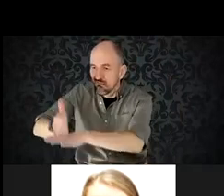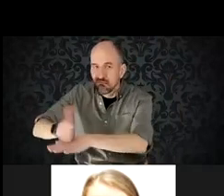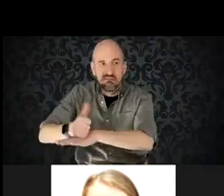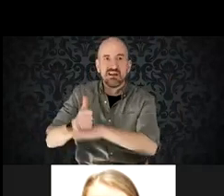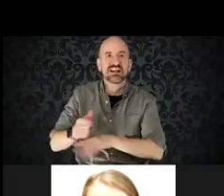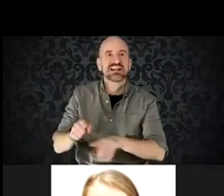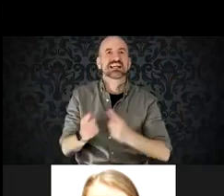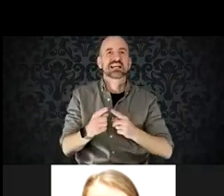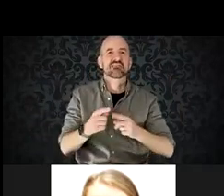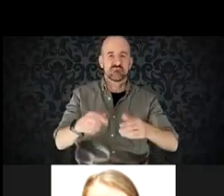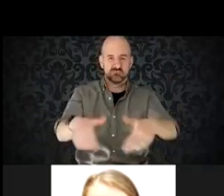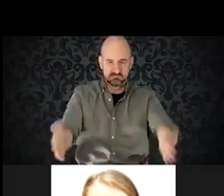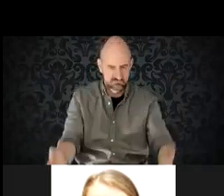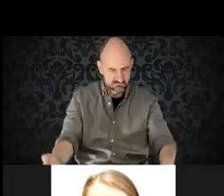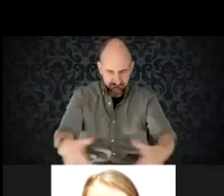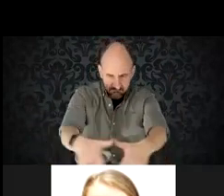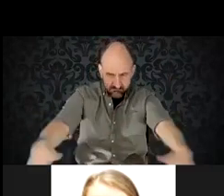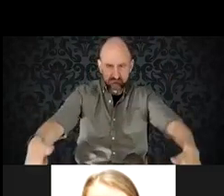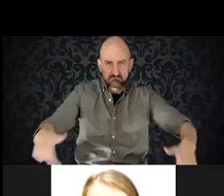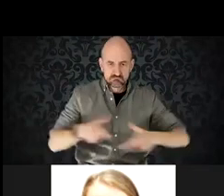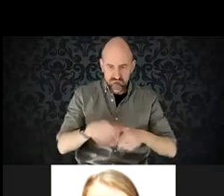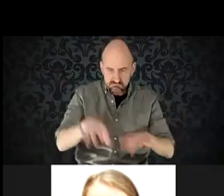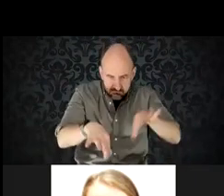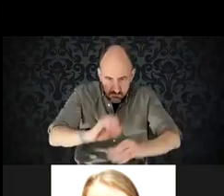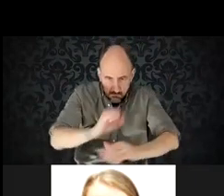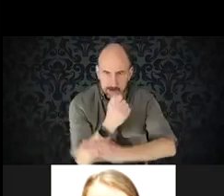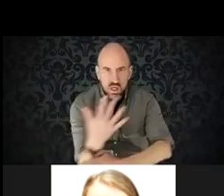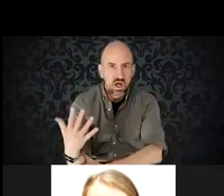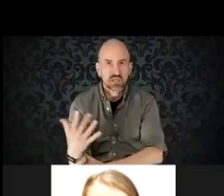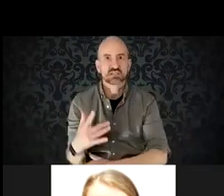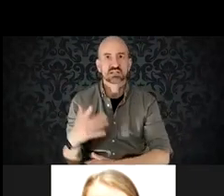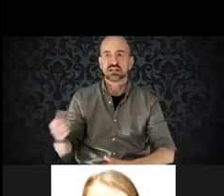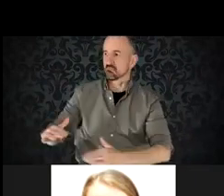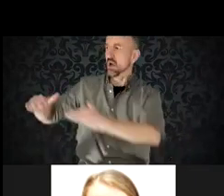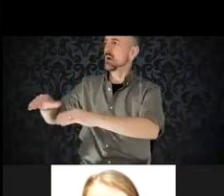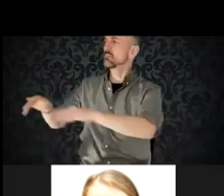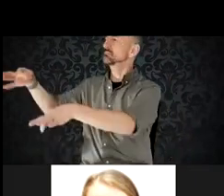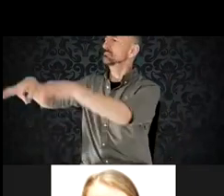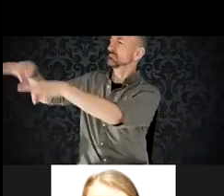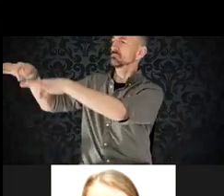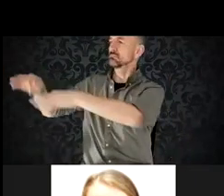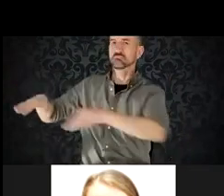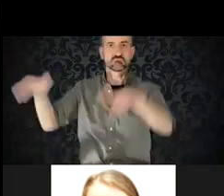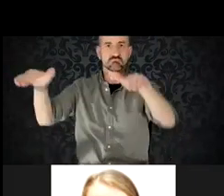here where we- it was right by the side of the railway, and this old forgotten piece of land.